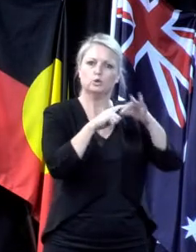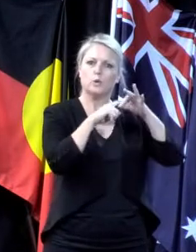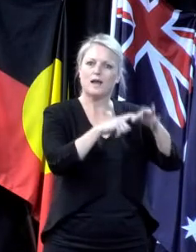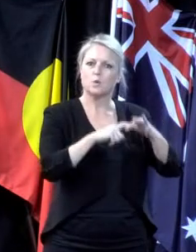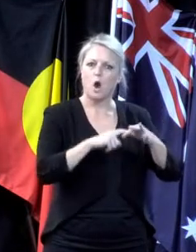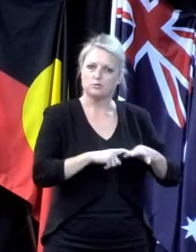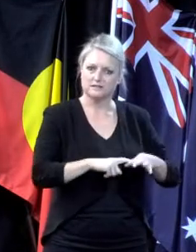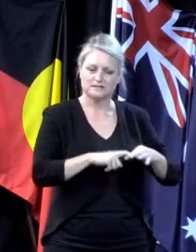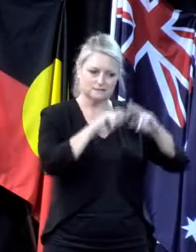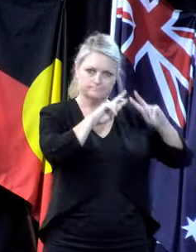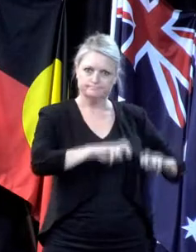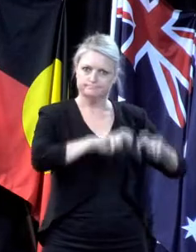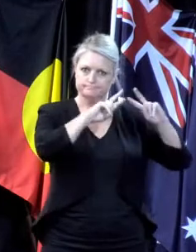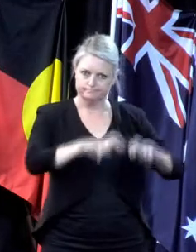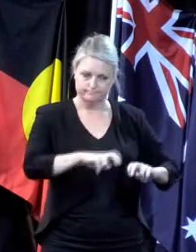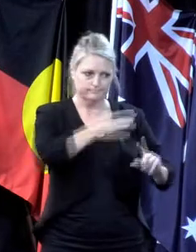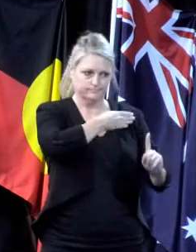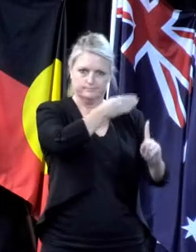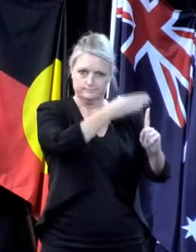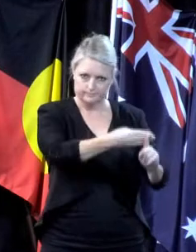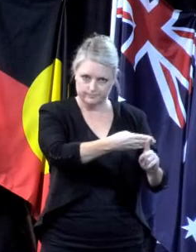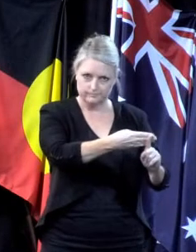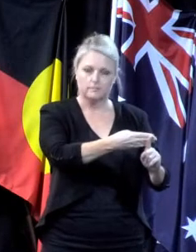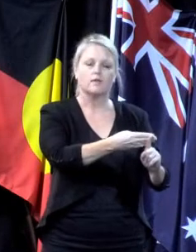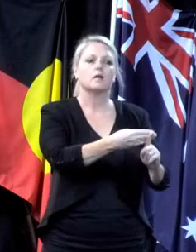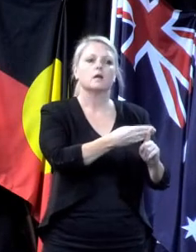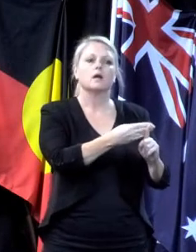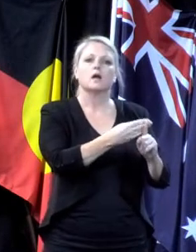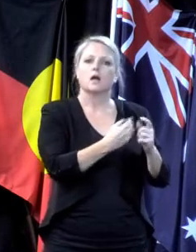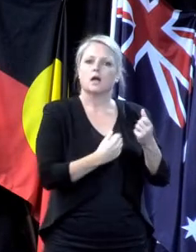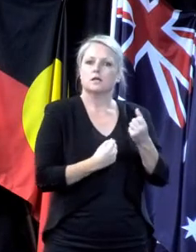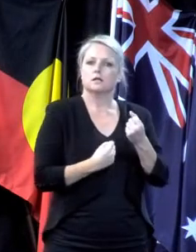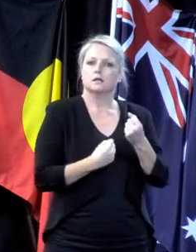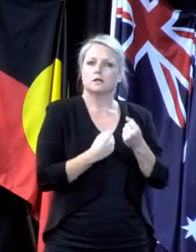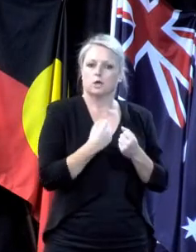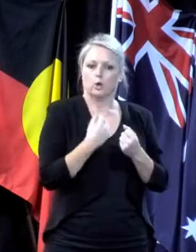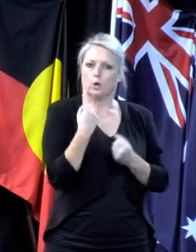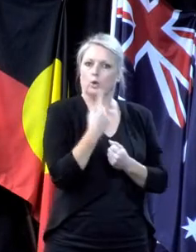with the support of the Acting Head of Inclusive Schooling. Can you tell me what that means?